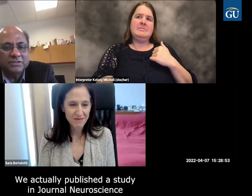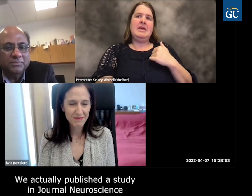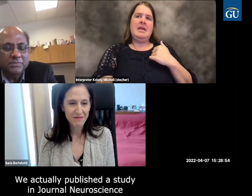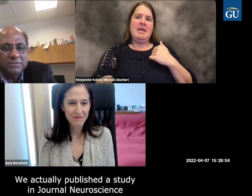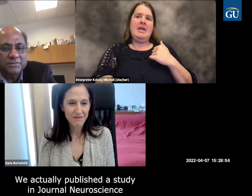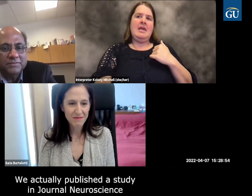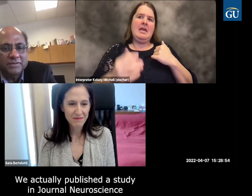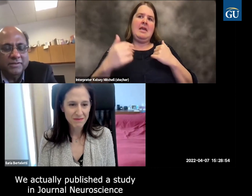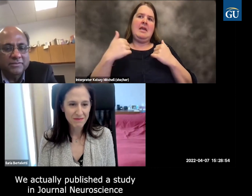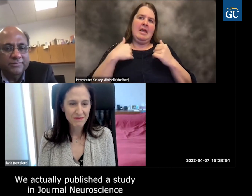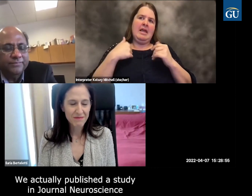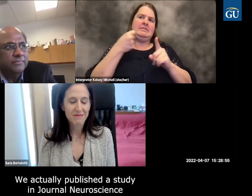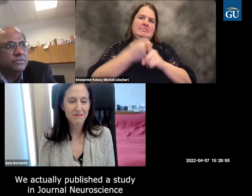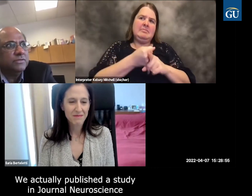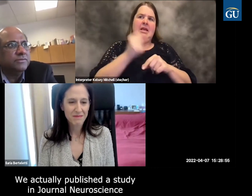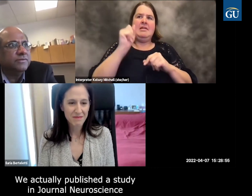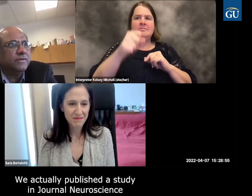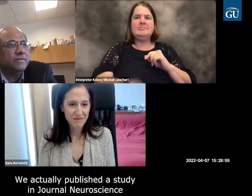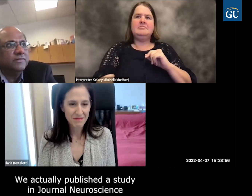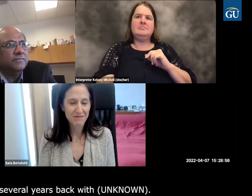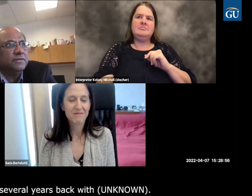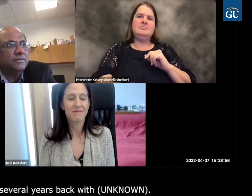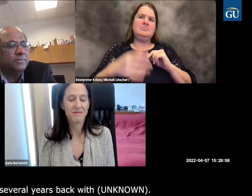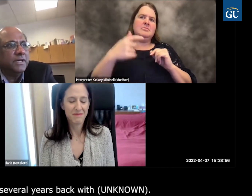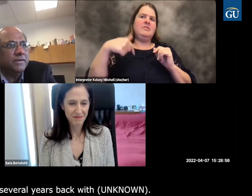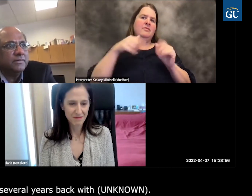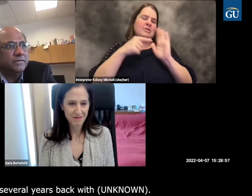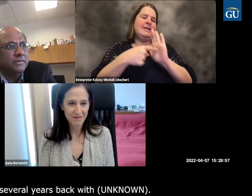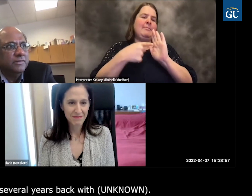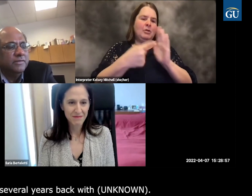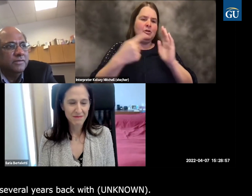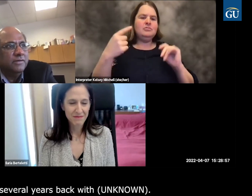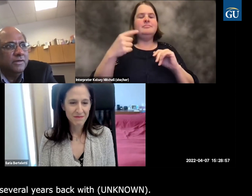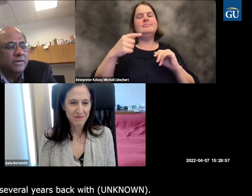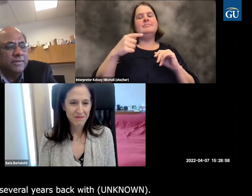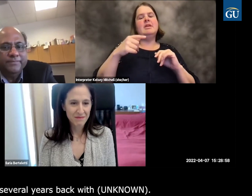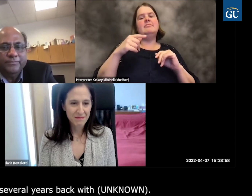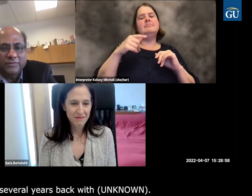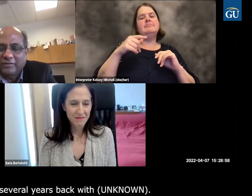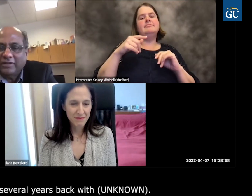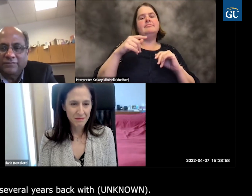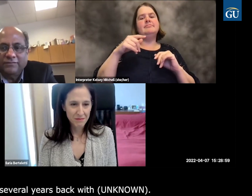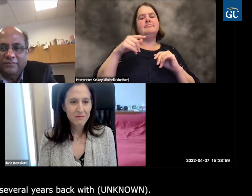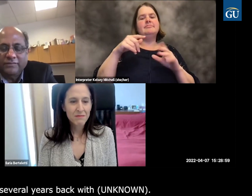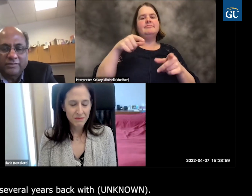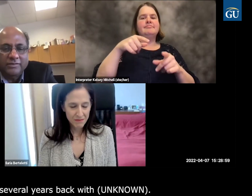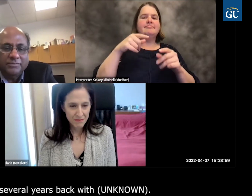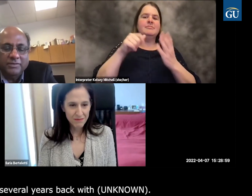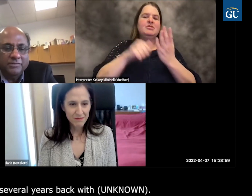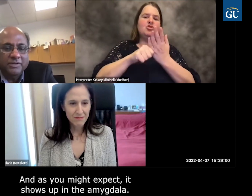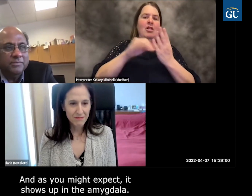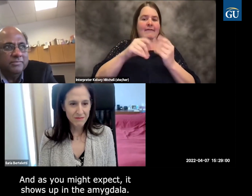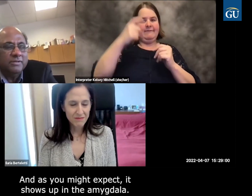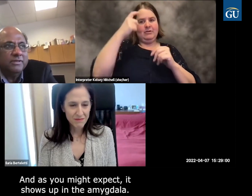published a study in general neuroscience several years back with self